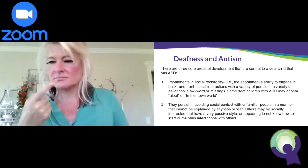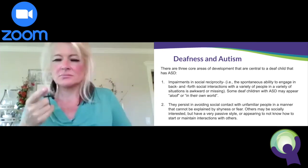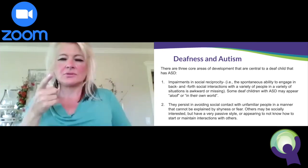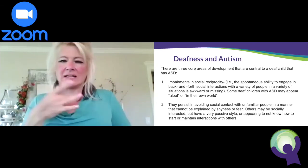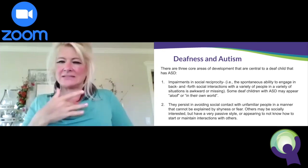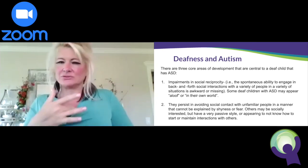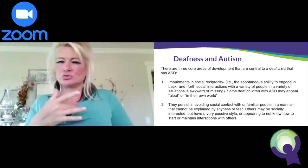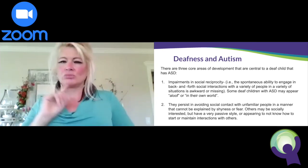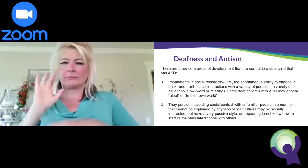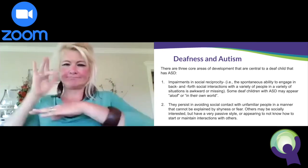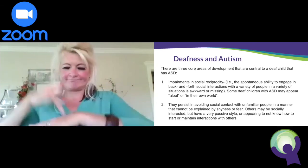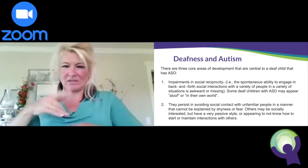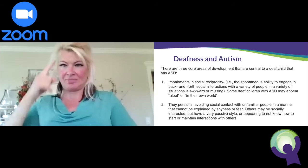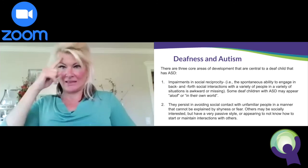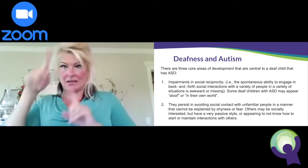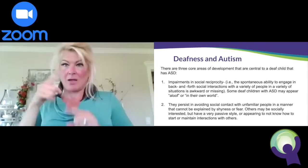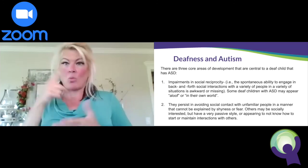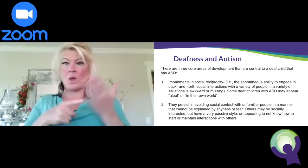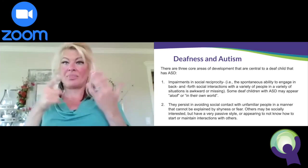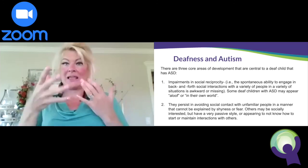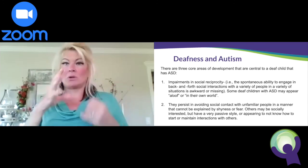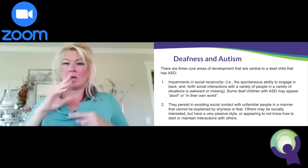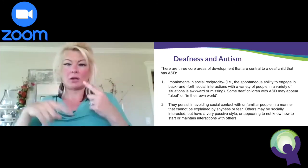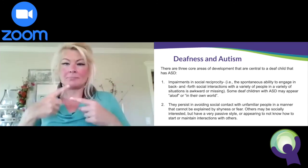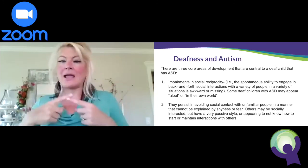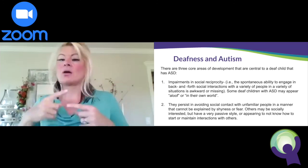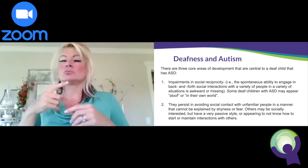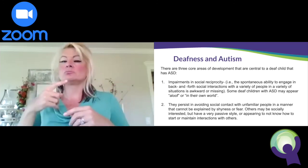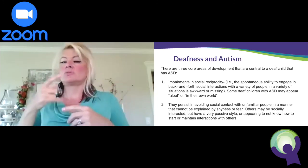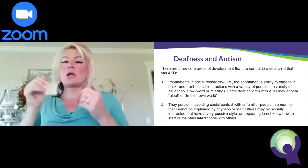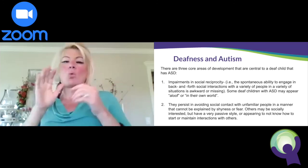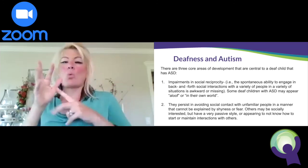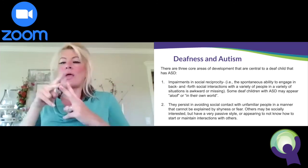One considering looking at how their social skills are